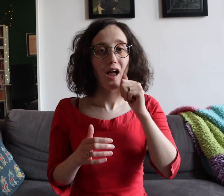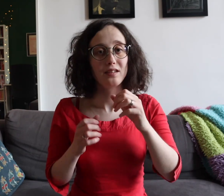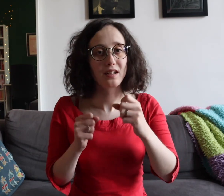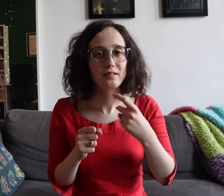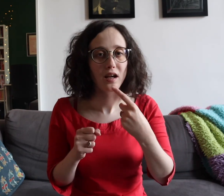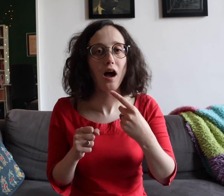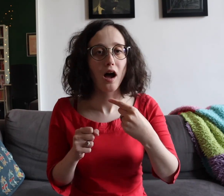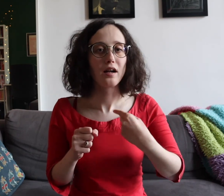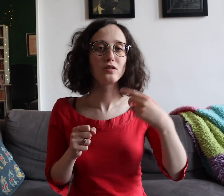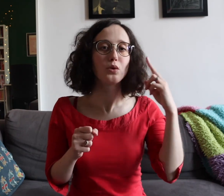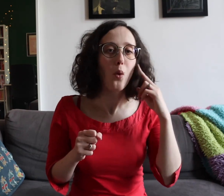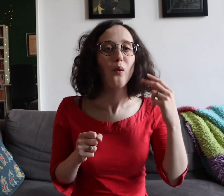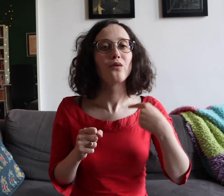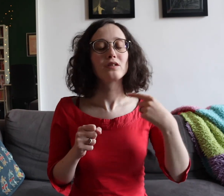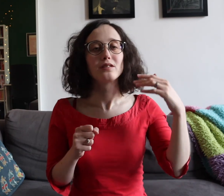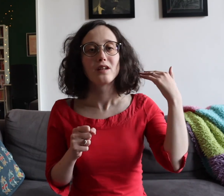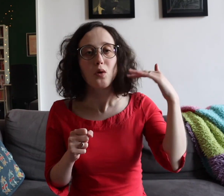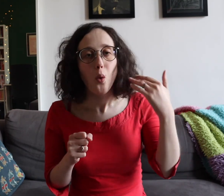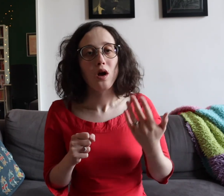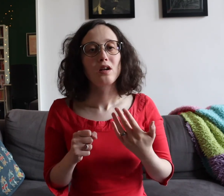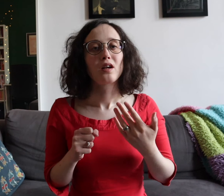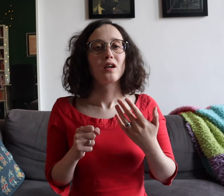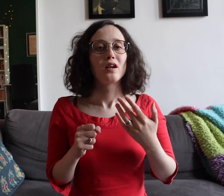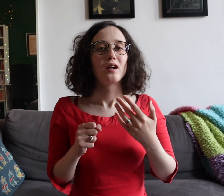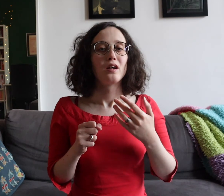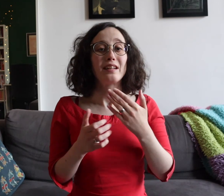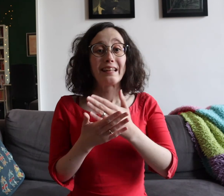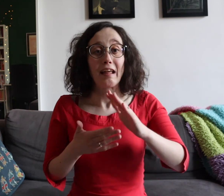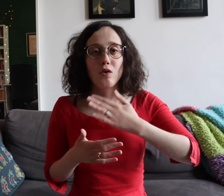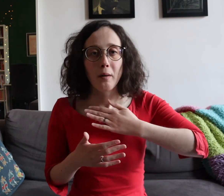If you can say: "I'm deaf/hard-of-hearing, that is a part of me,